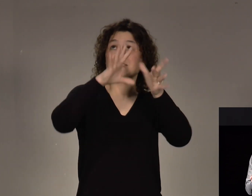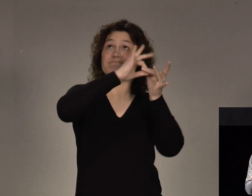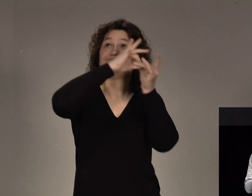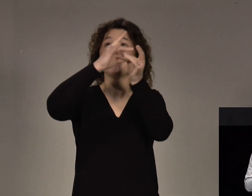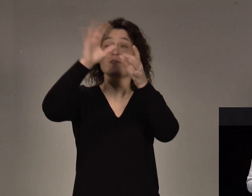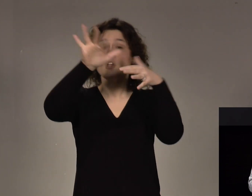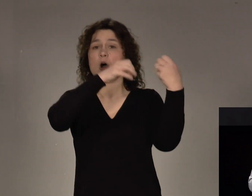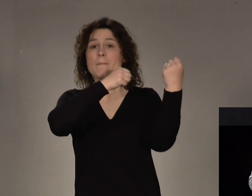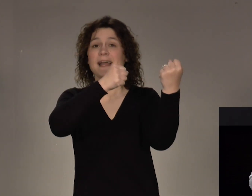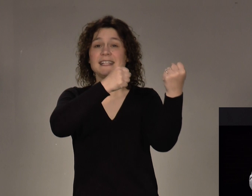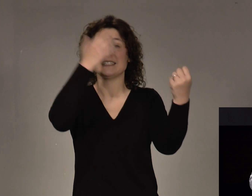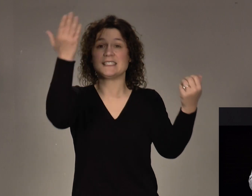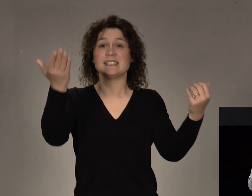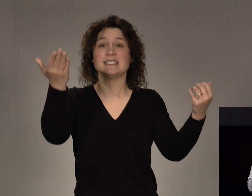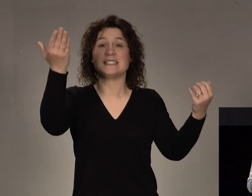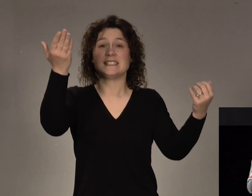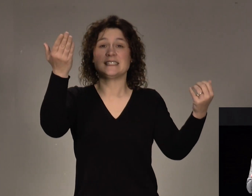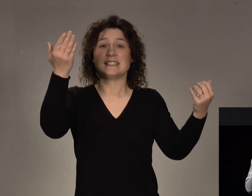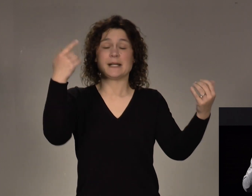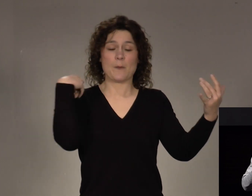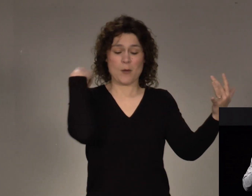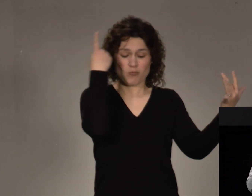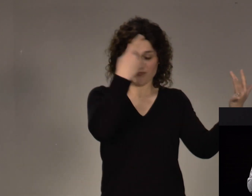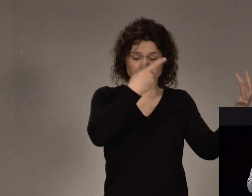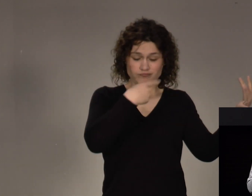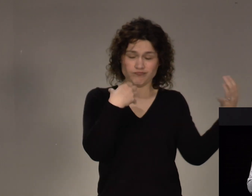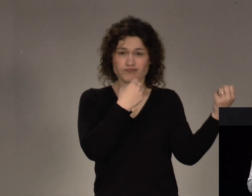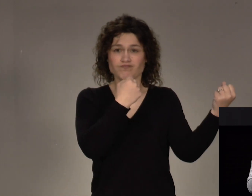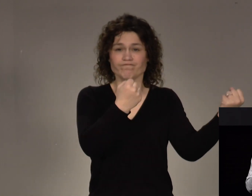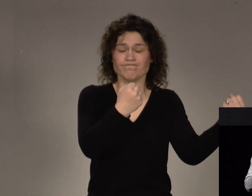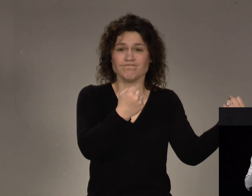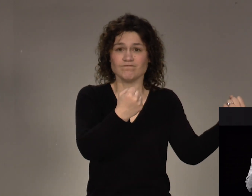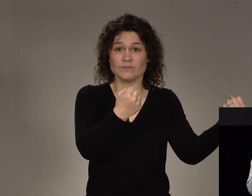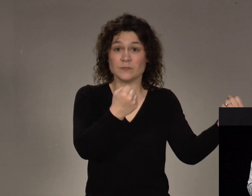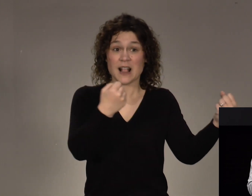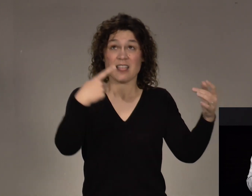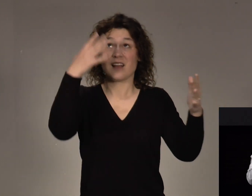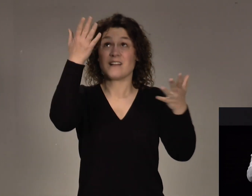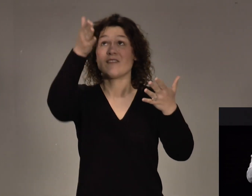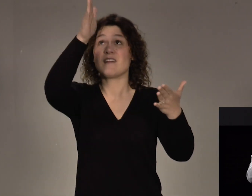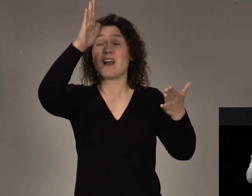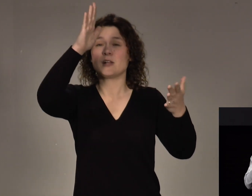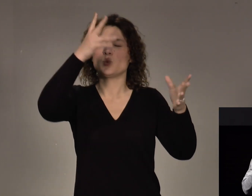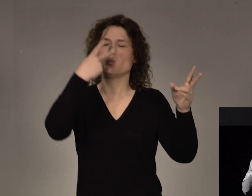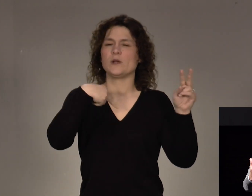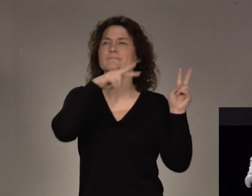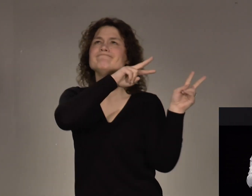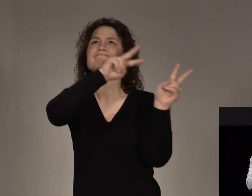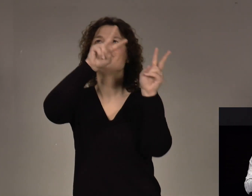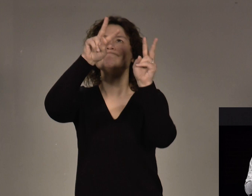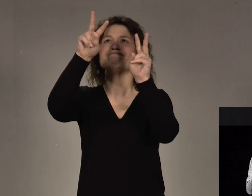And by image-bearers, that means that we are oriented to God; oriented to one